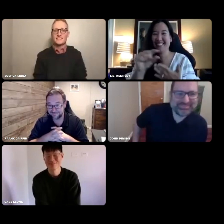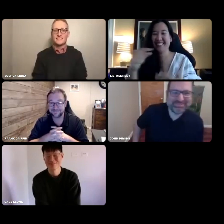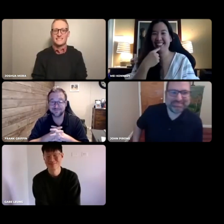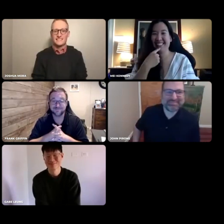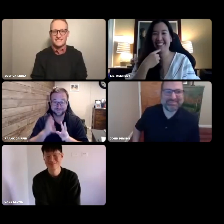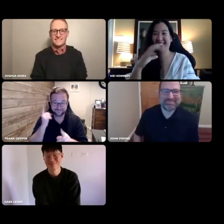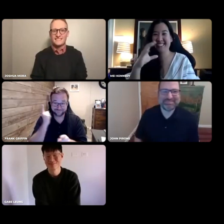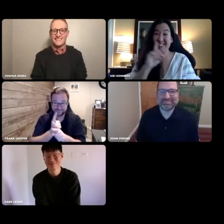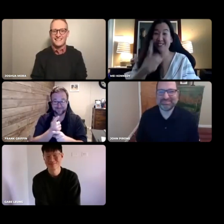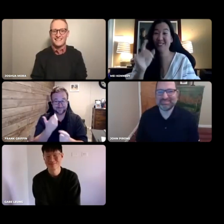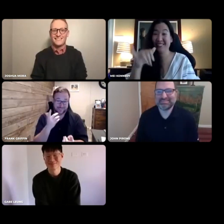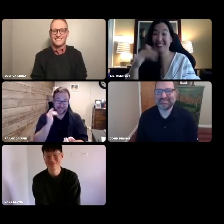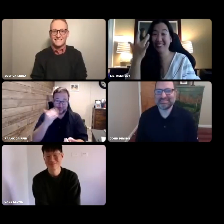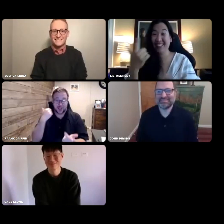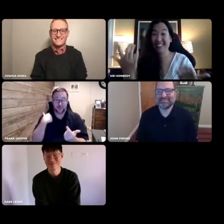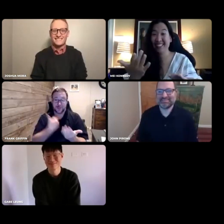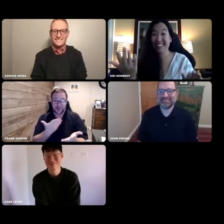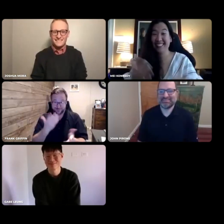True, that's why we're all here!